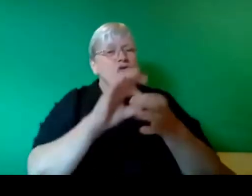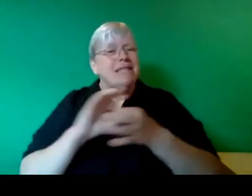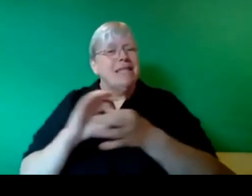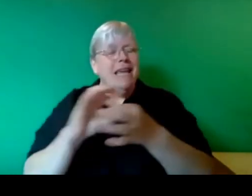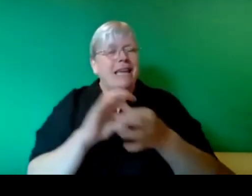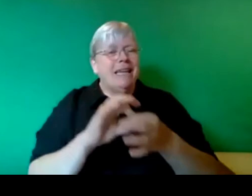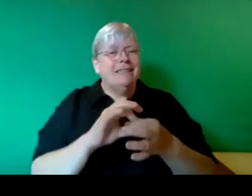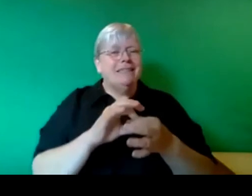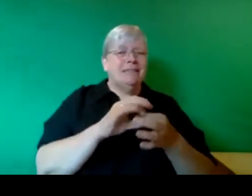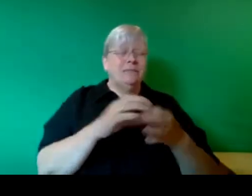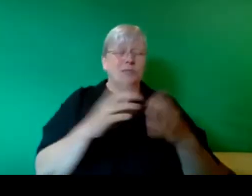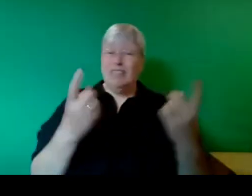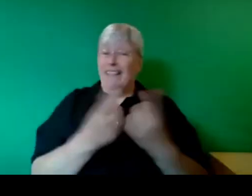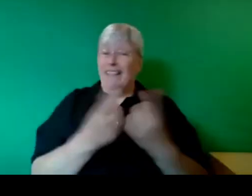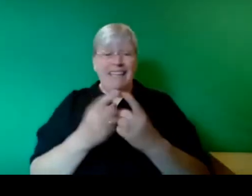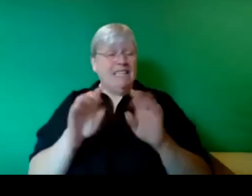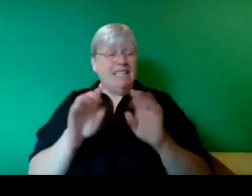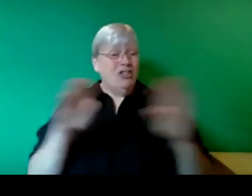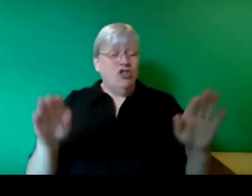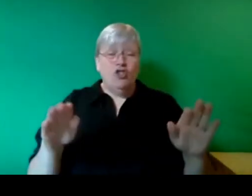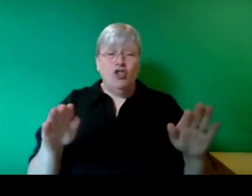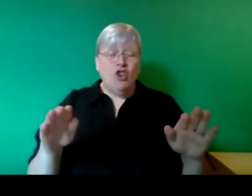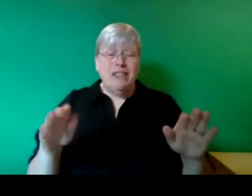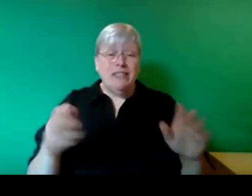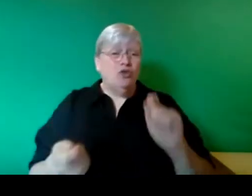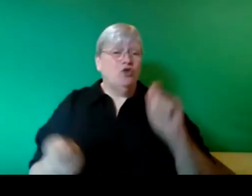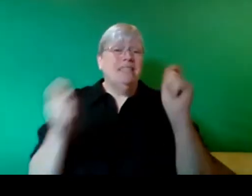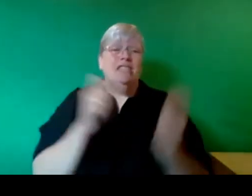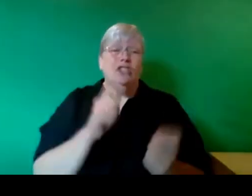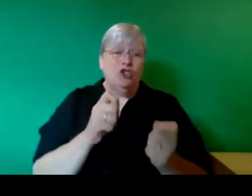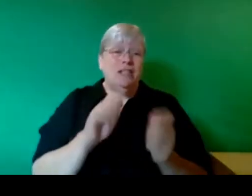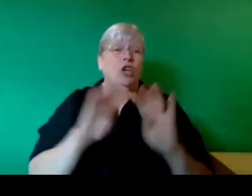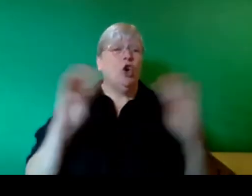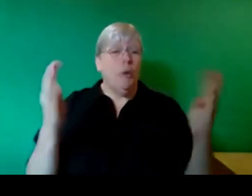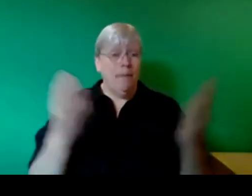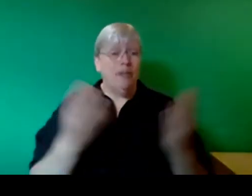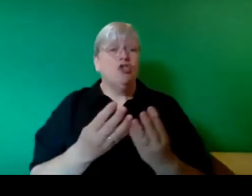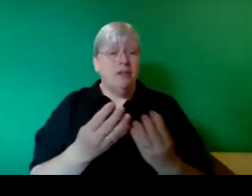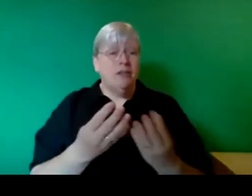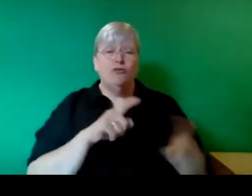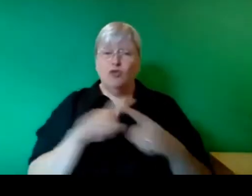Just Transition Commission which I was part of was seeking to try and bring together and address.